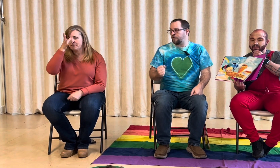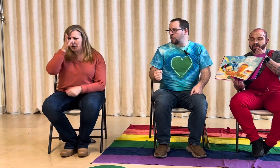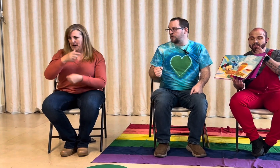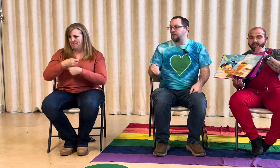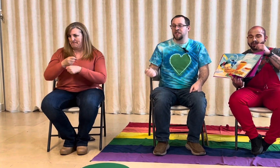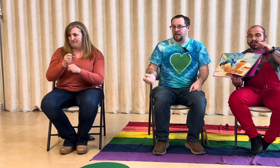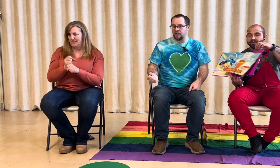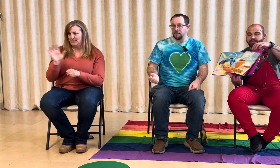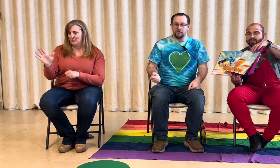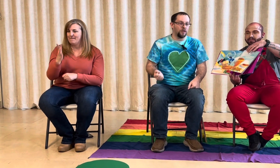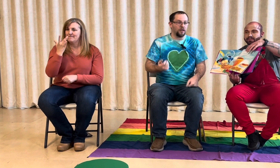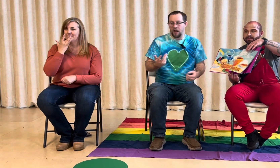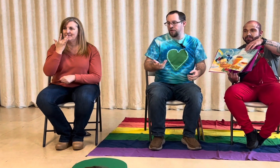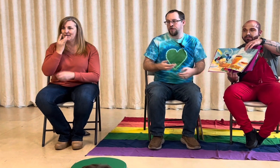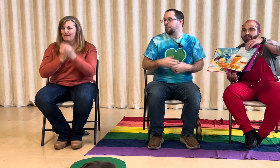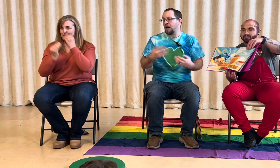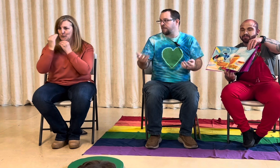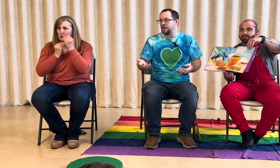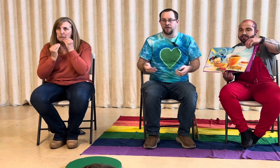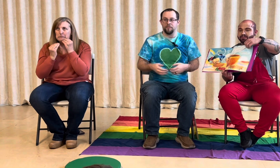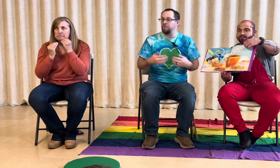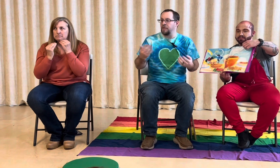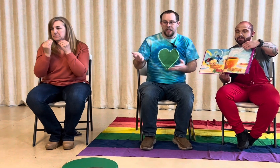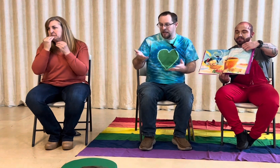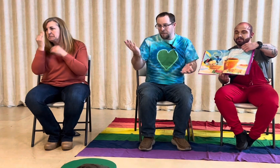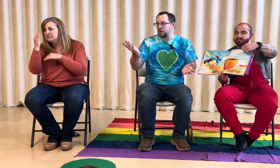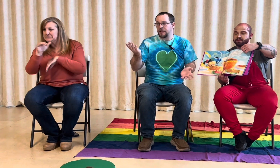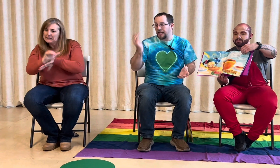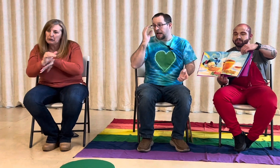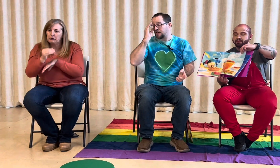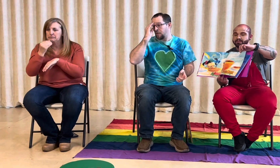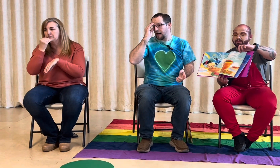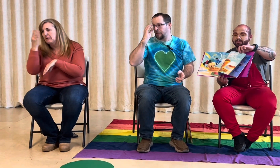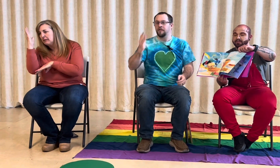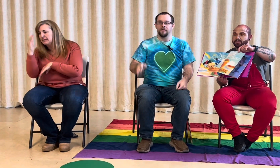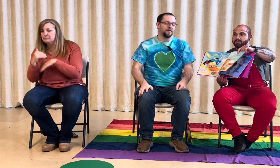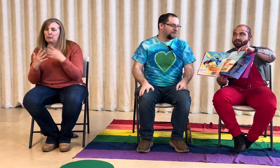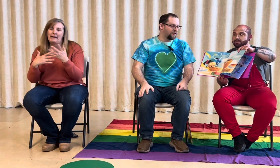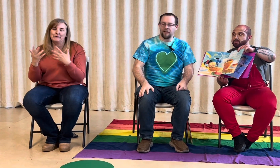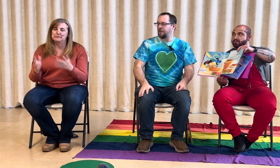food for dinner, or lunch, or breakfast, or in-between snacks. Whatever! Favorite